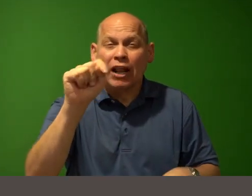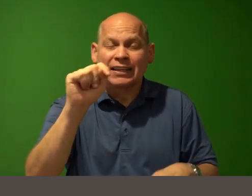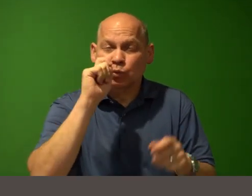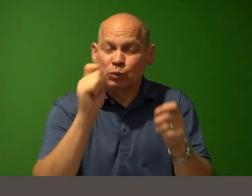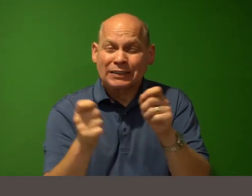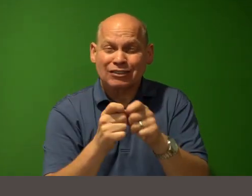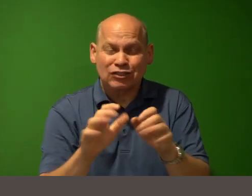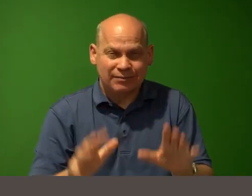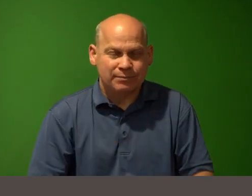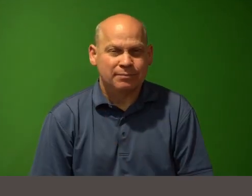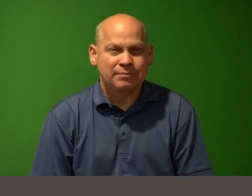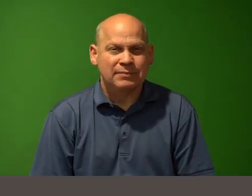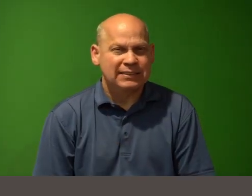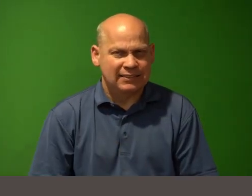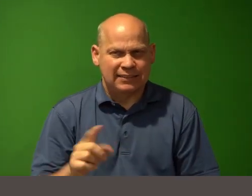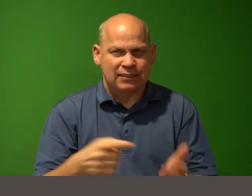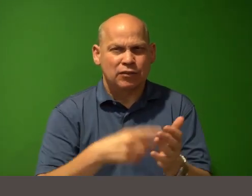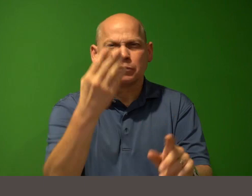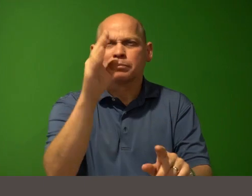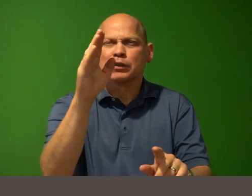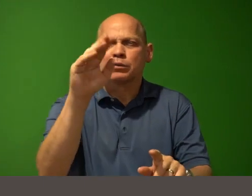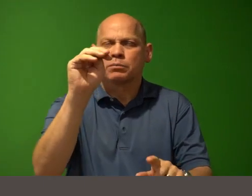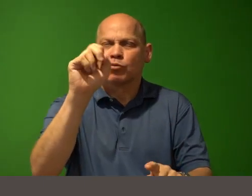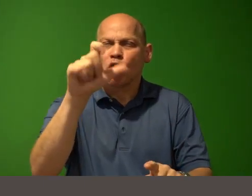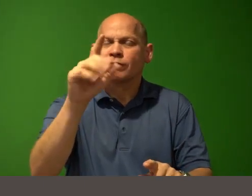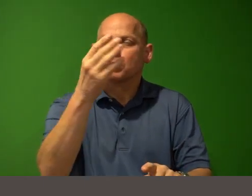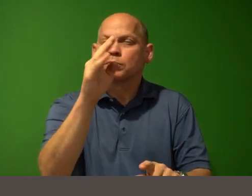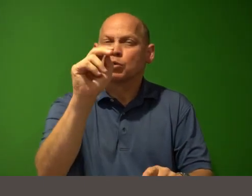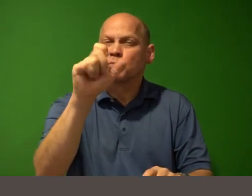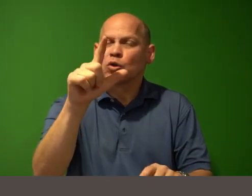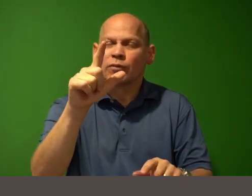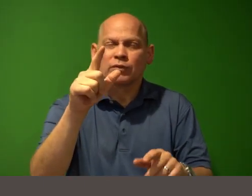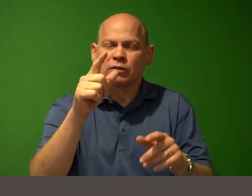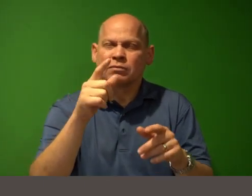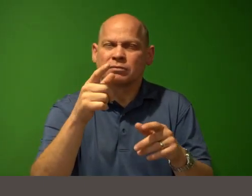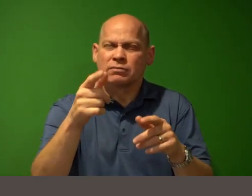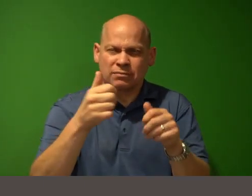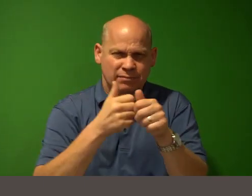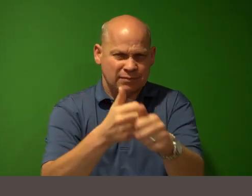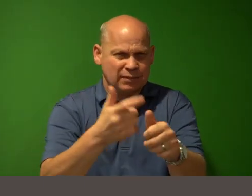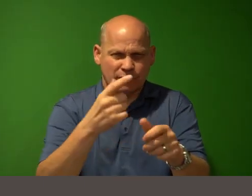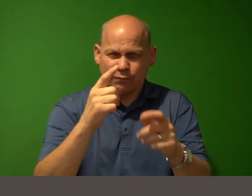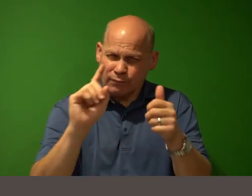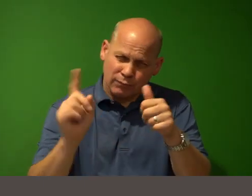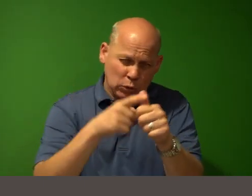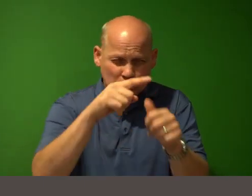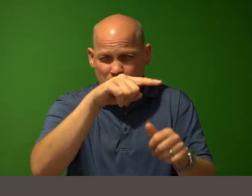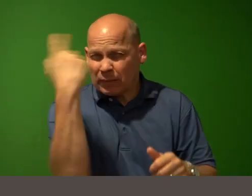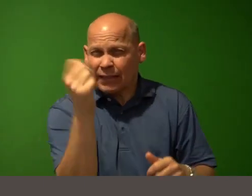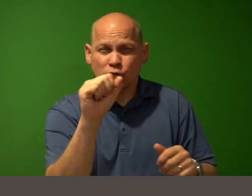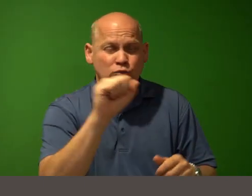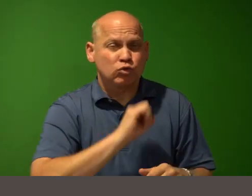Now, this is Blue Marvel. Blue Marvel is chronologically the first black superhero in the Marvel Universe.